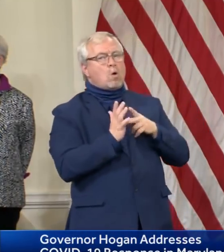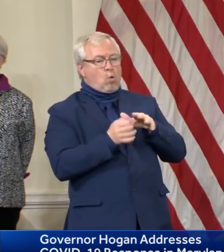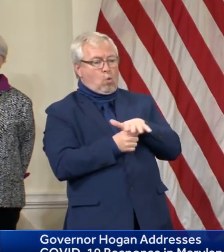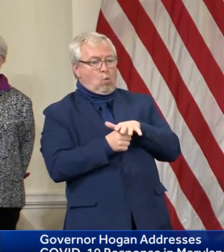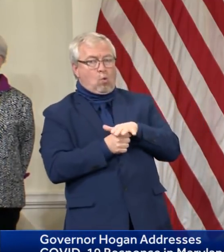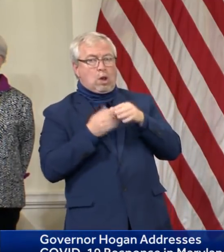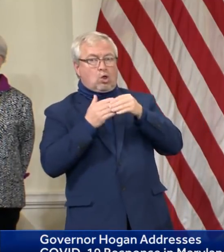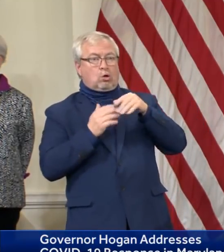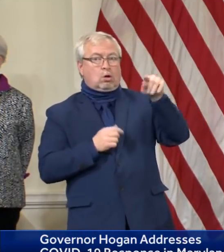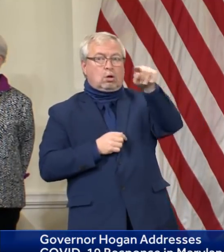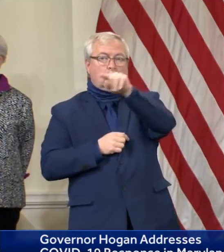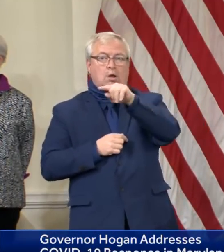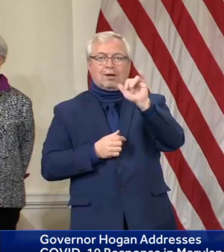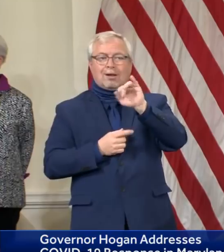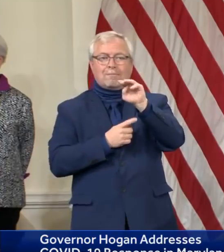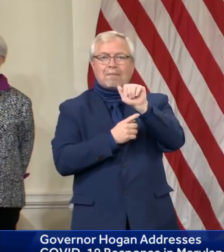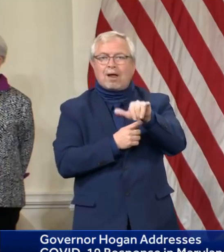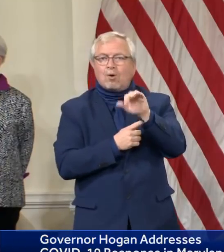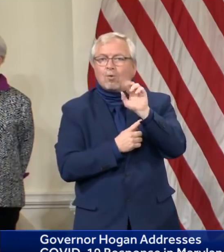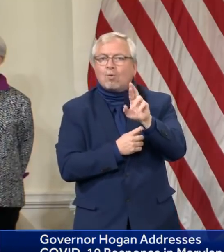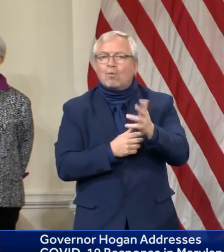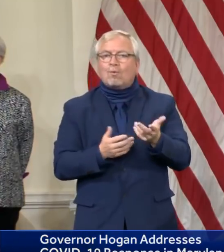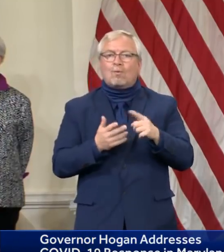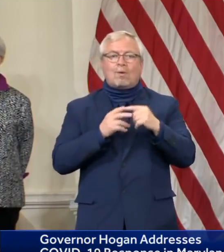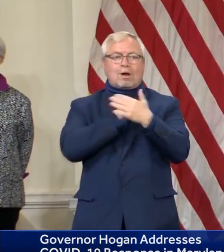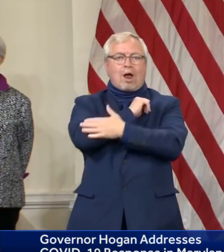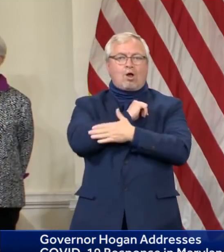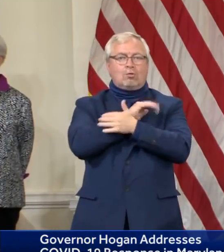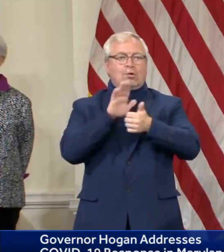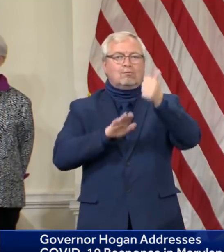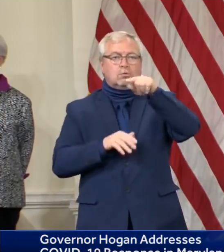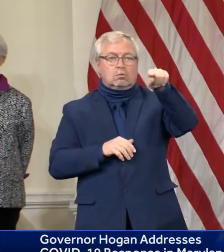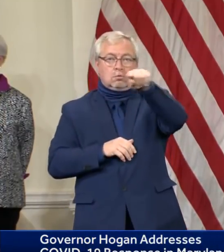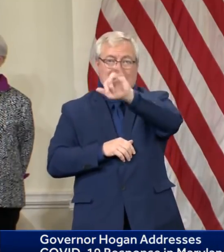IT HAD NOTHING TO DO WITH OUR ORDERS.